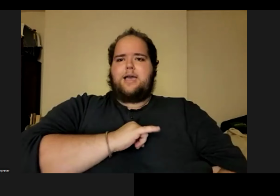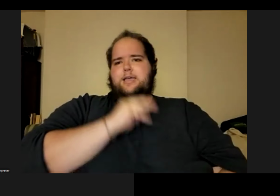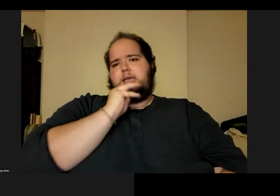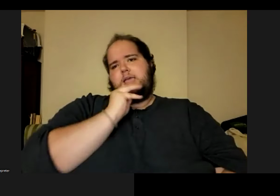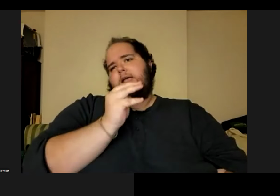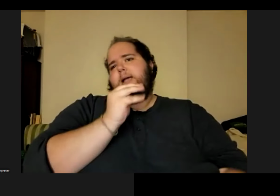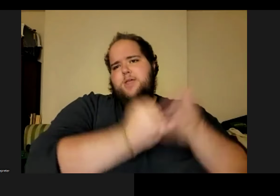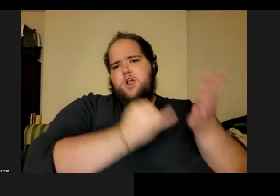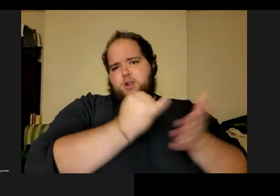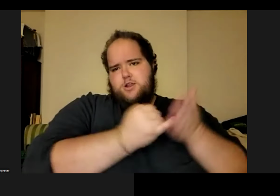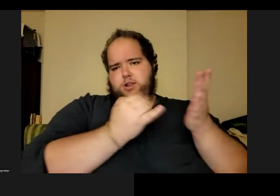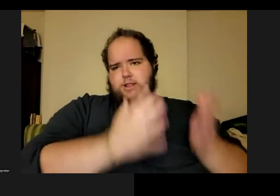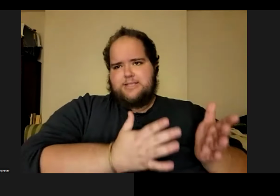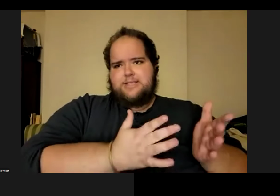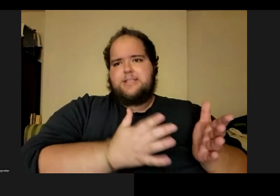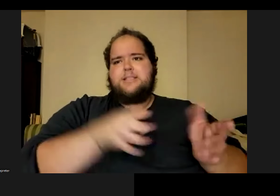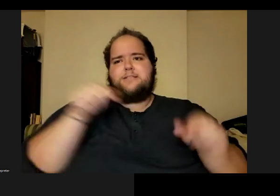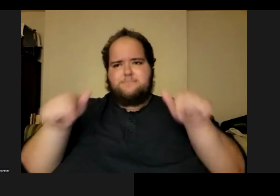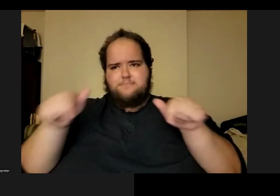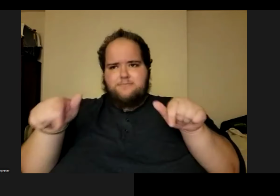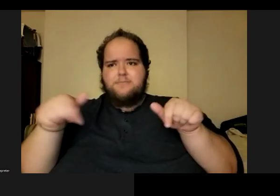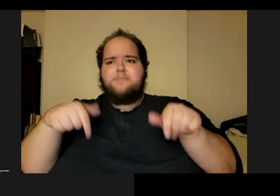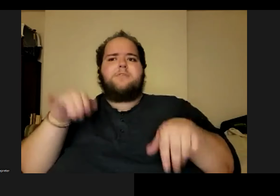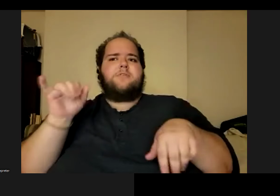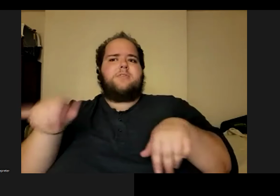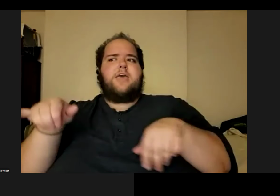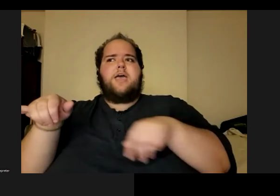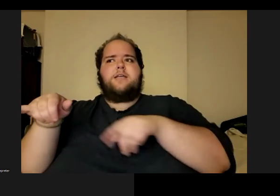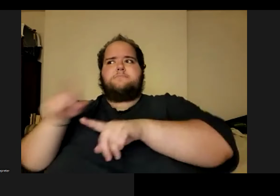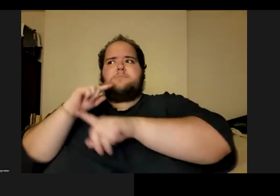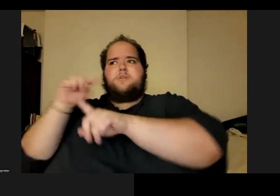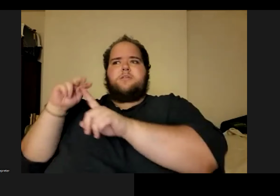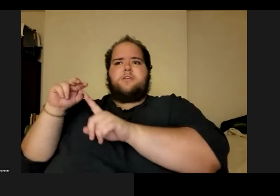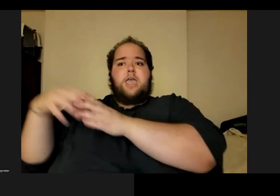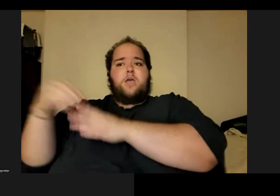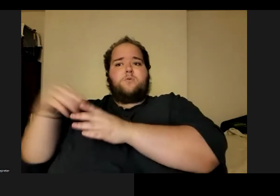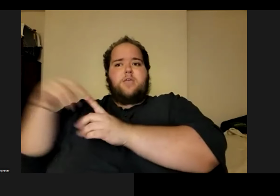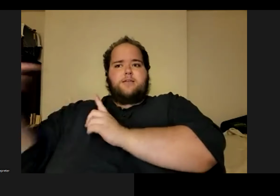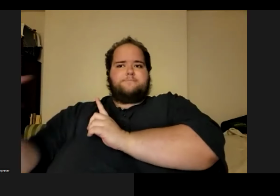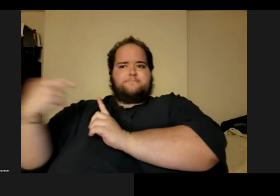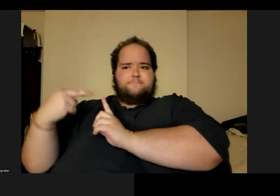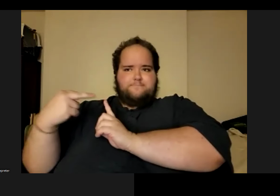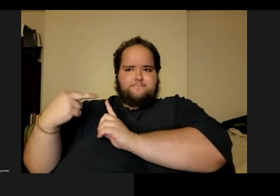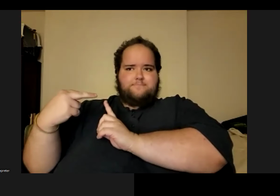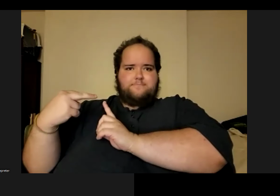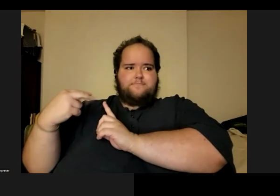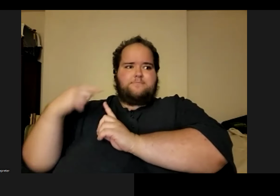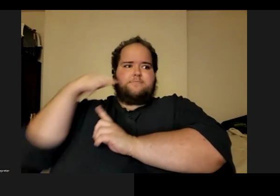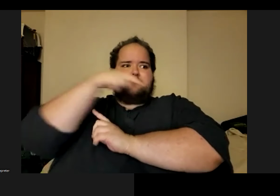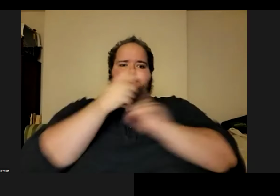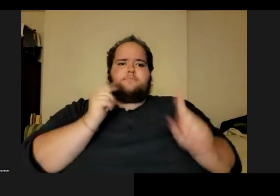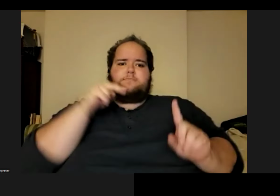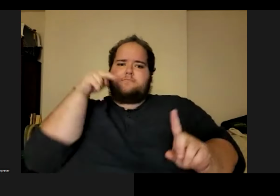kind of key points about them. is they're both written kind of differently.